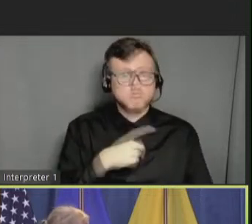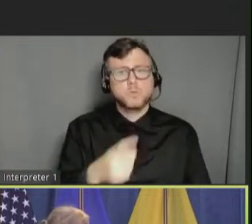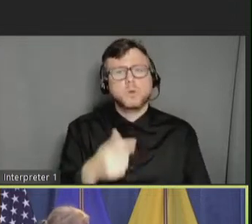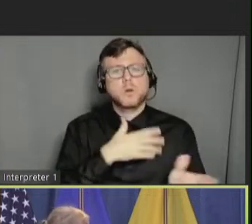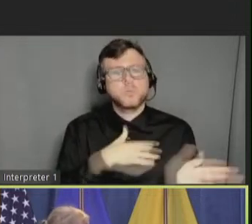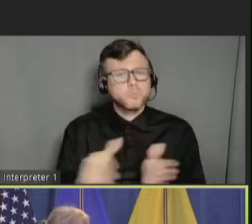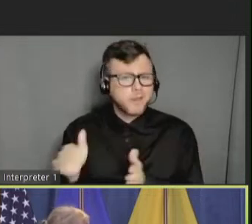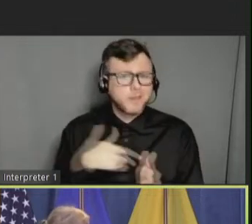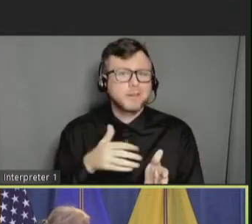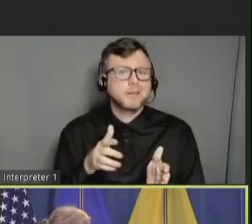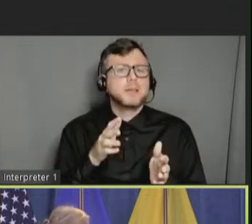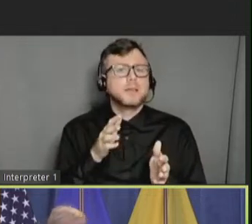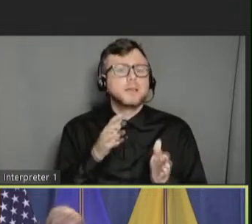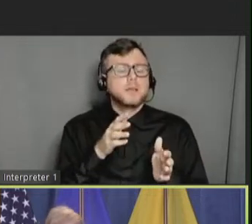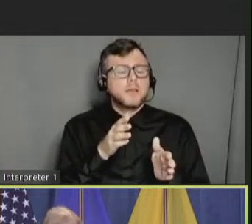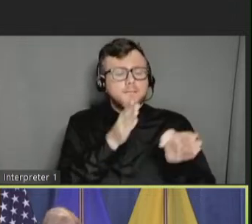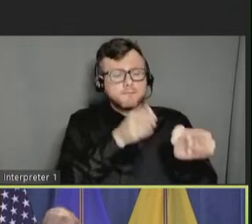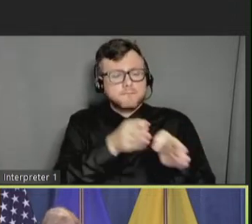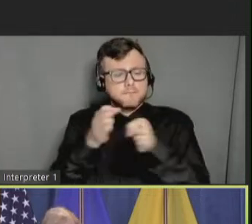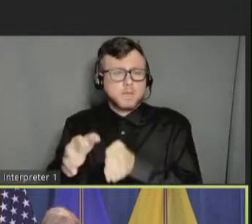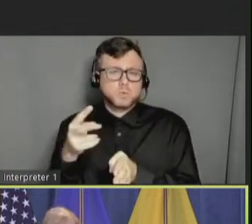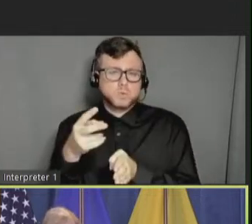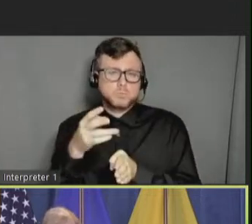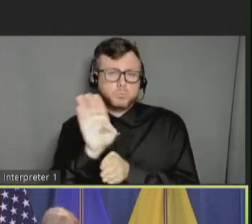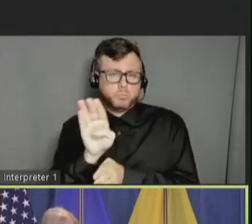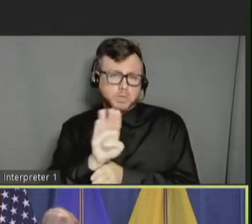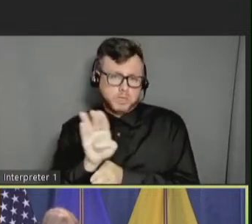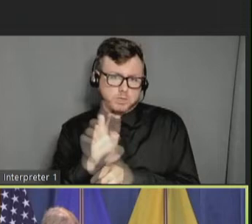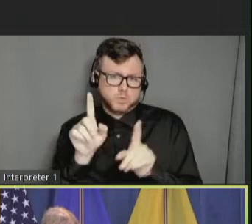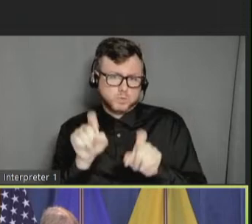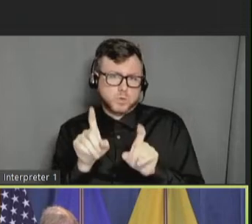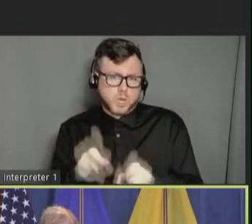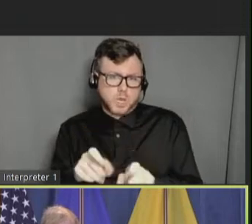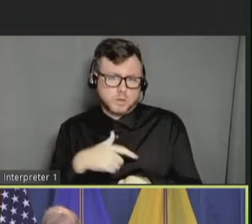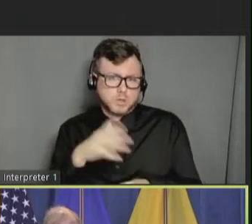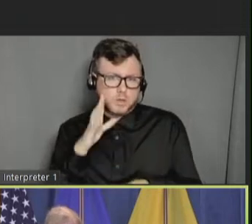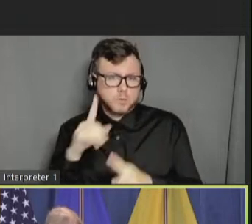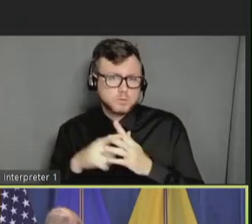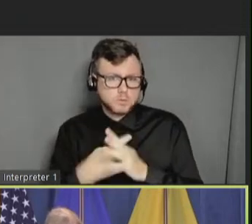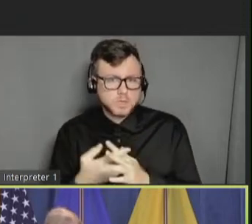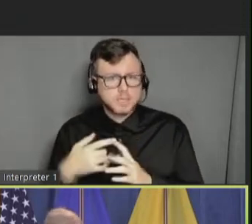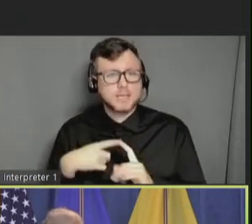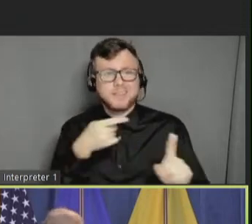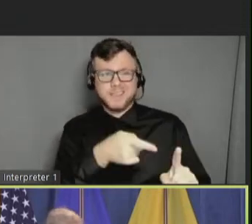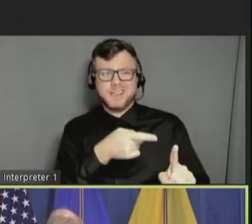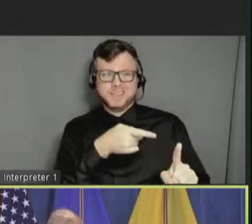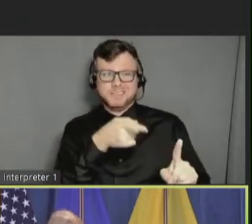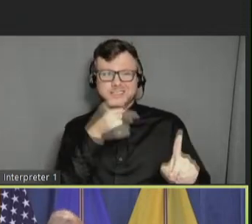to 2 HBS antigen was aspirational or the slide is outdated. It's actually going to start next month.